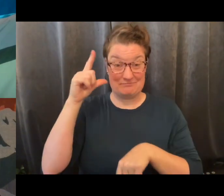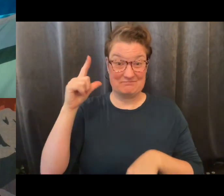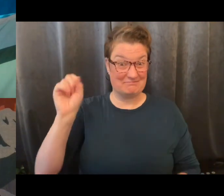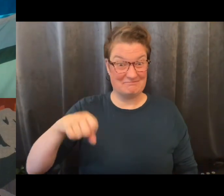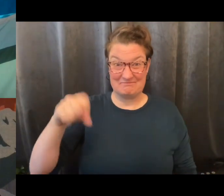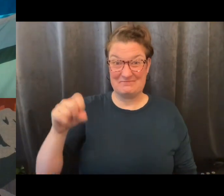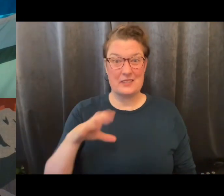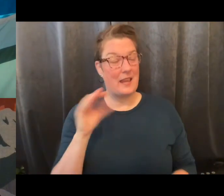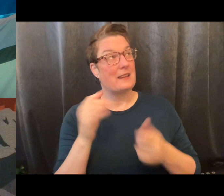Nomy: And time crawls.